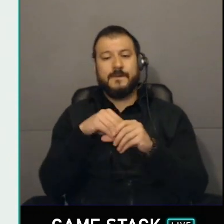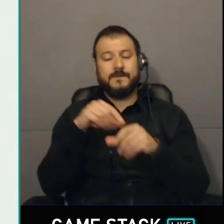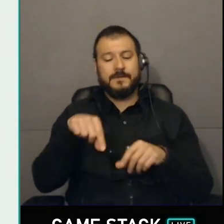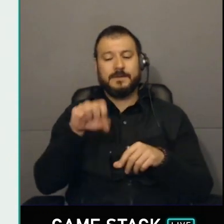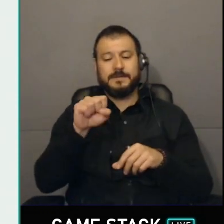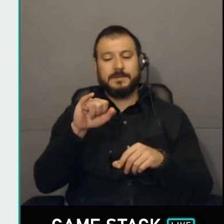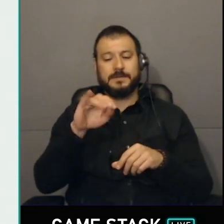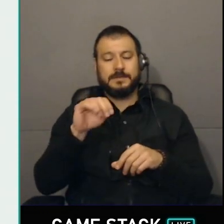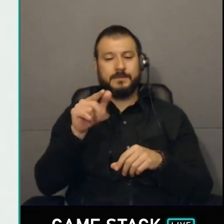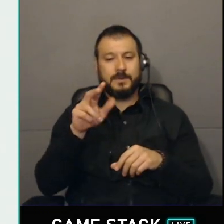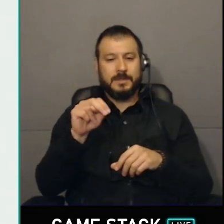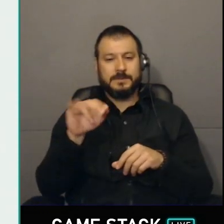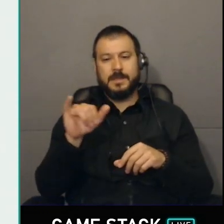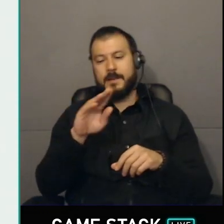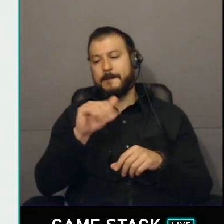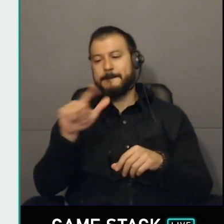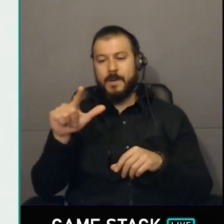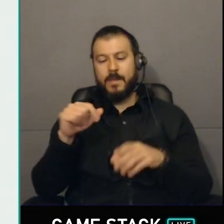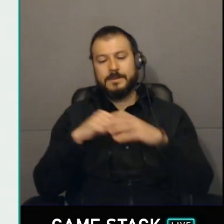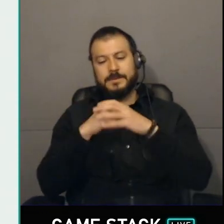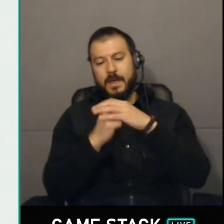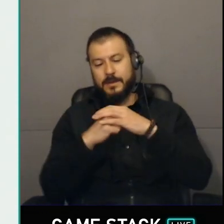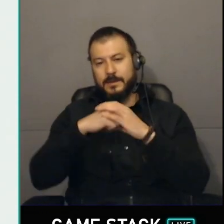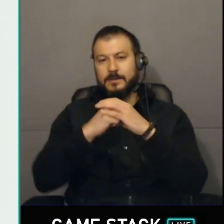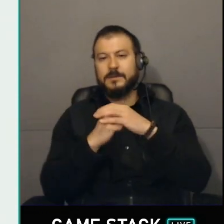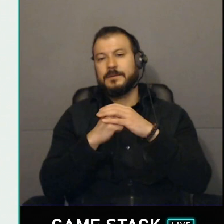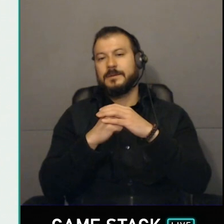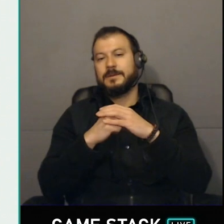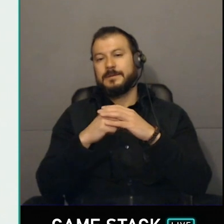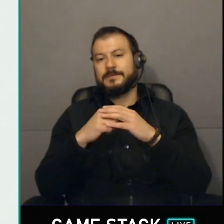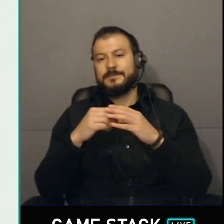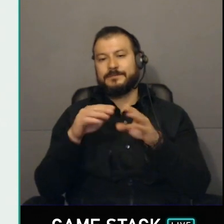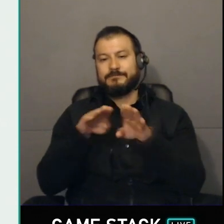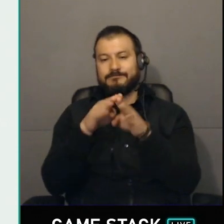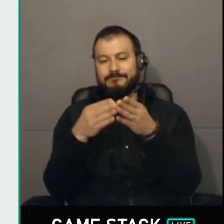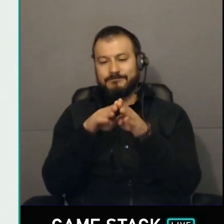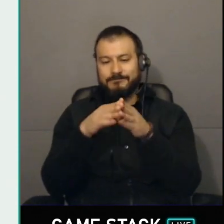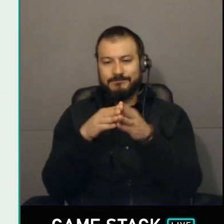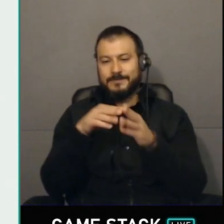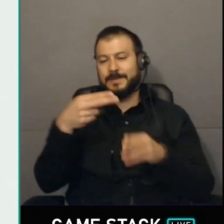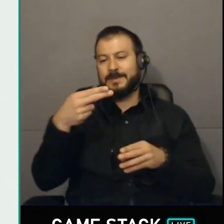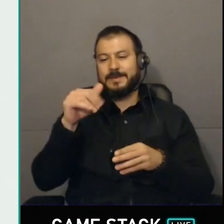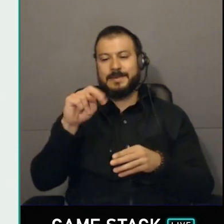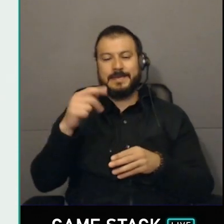as well, like ball and socket, and hinge joints, but we’ll focus on contact constraints for this presentation.